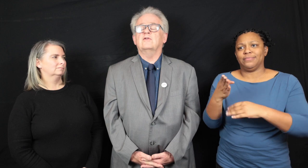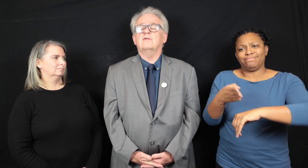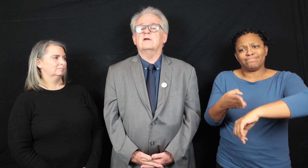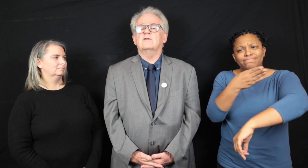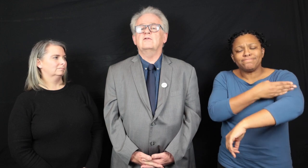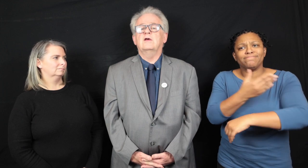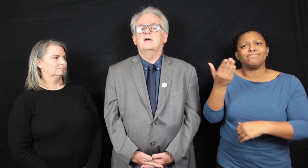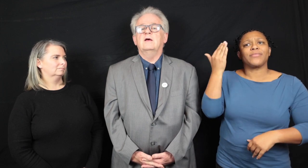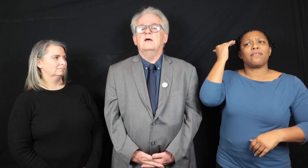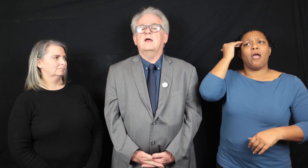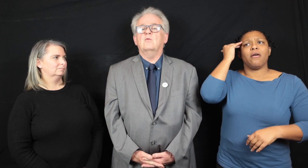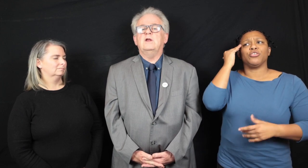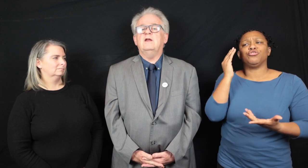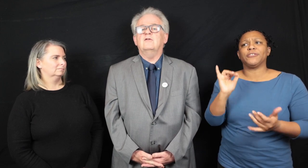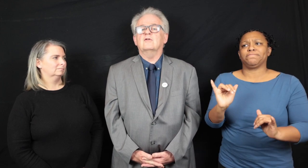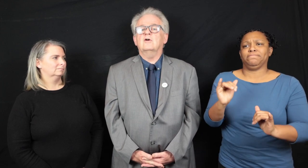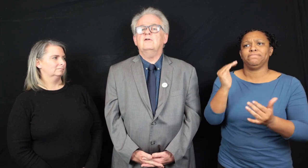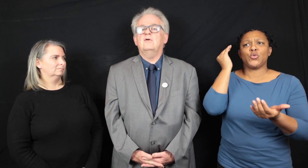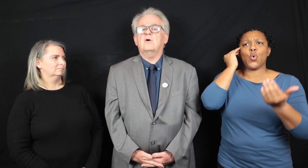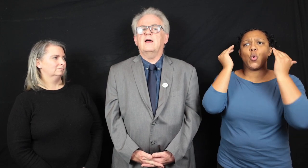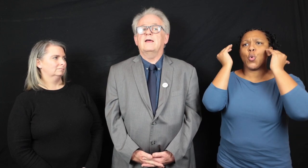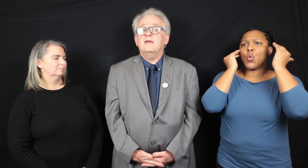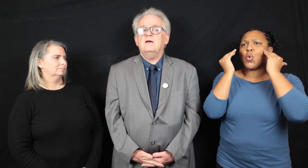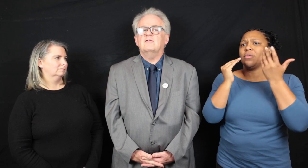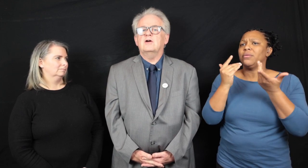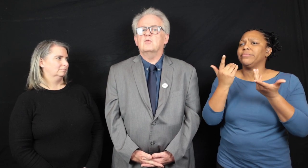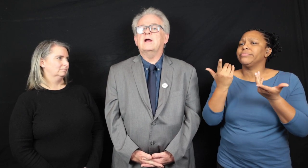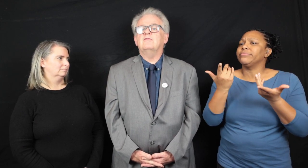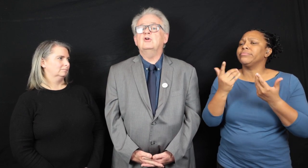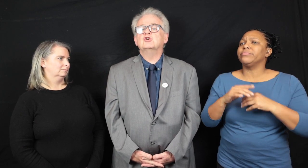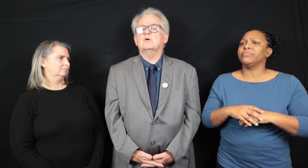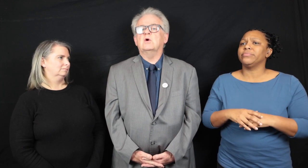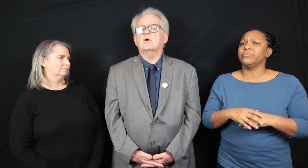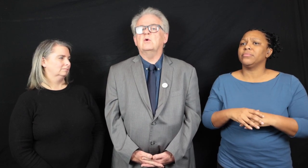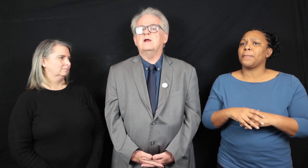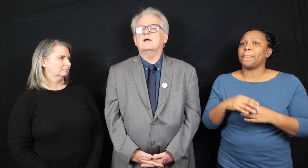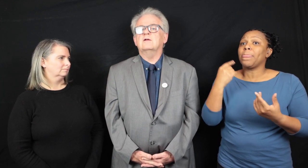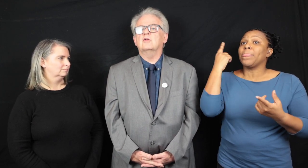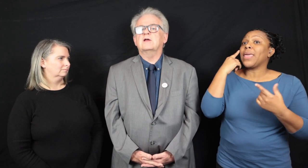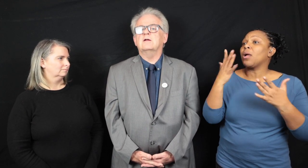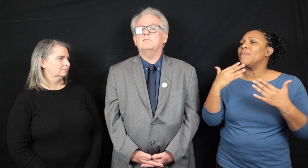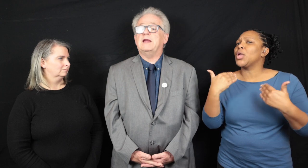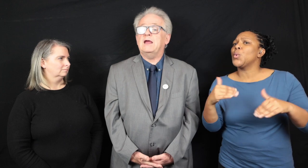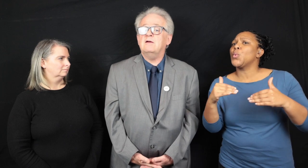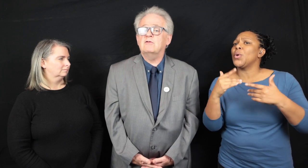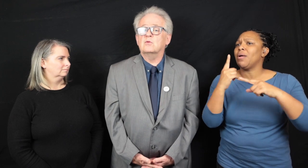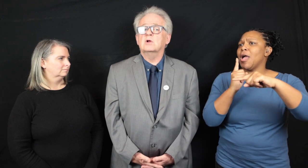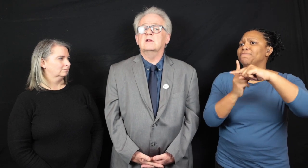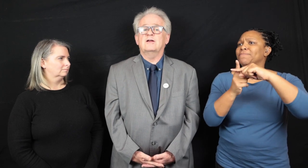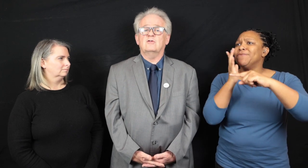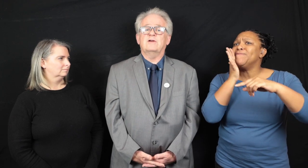increase knowledge and awareness of this and we need to look to a, I think, a very bright future where we can